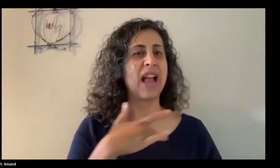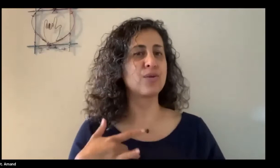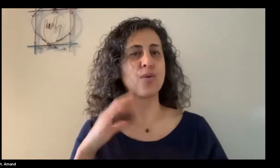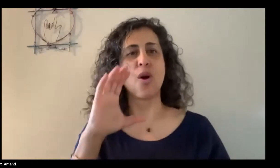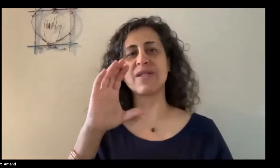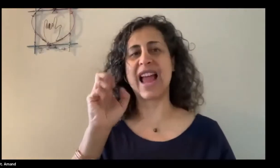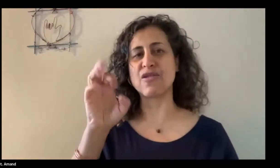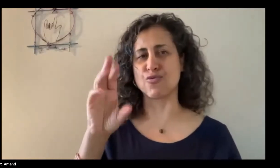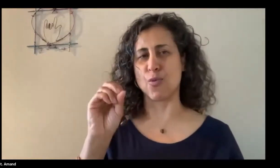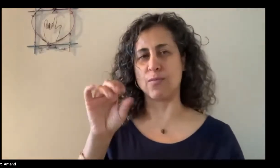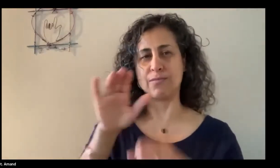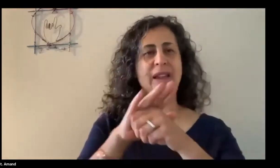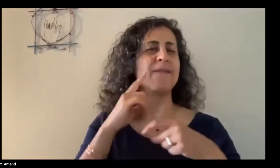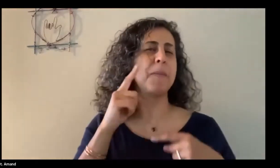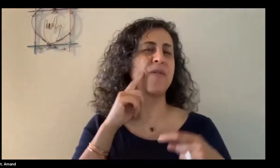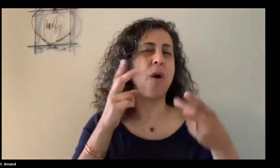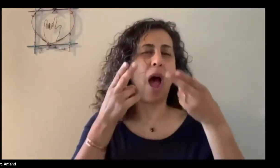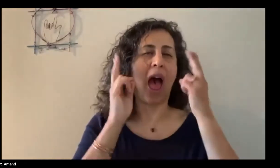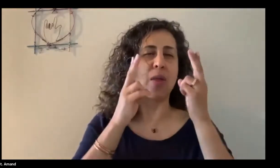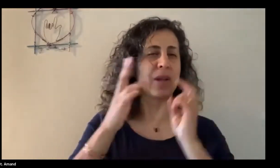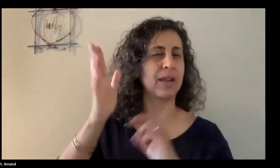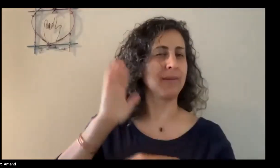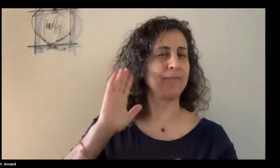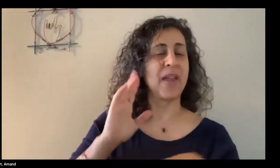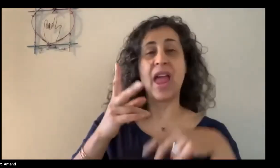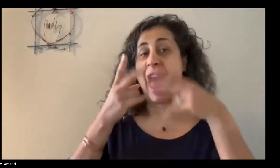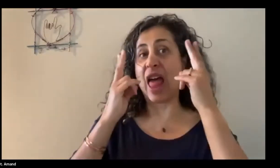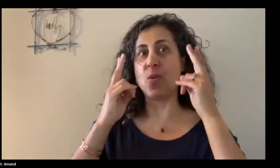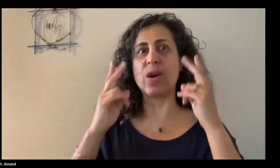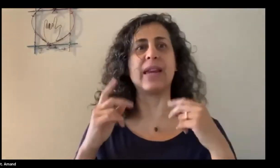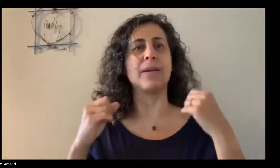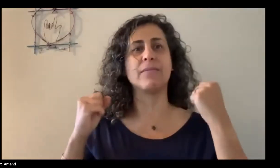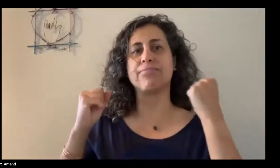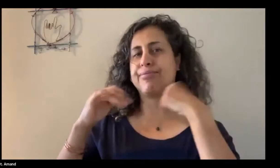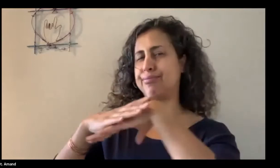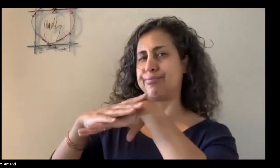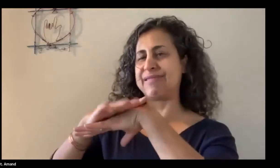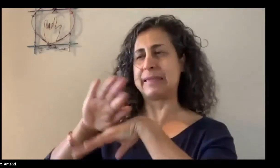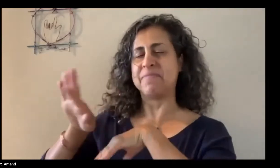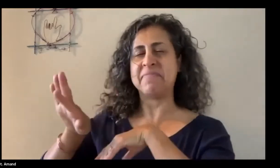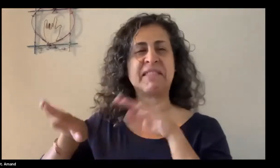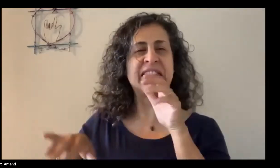And I loved, and he loved, the Castro. It's an area here in San Francisco